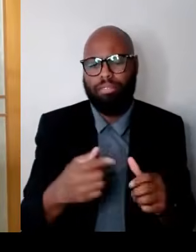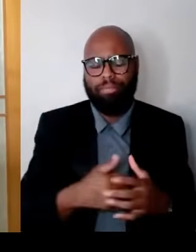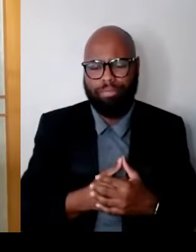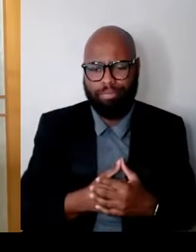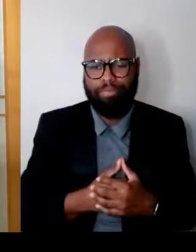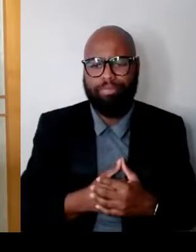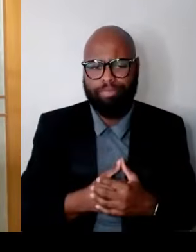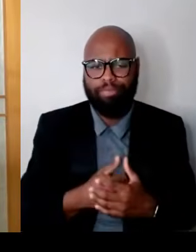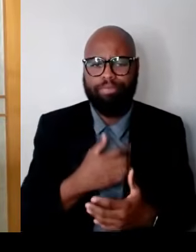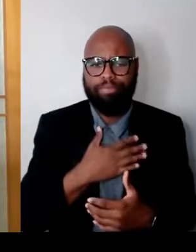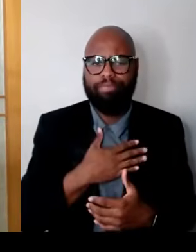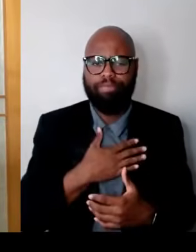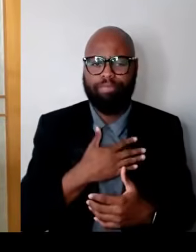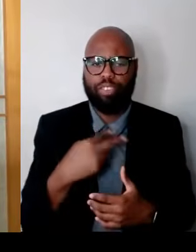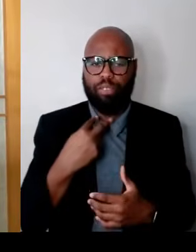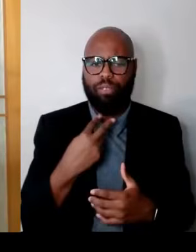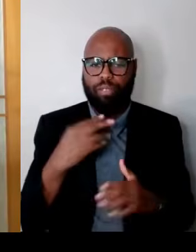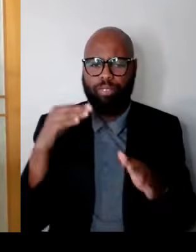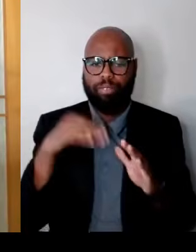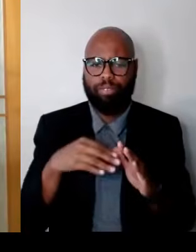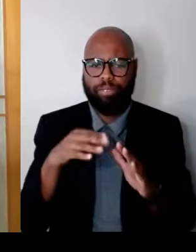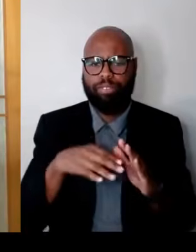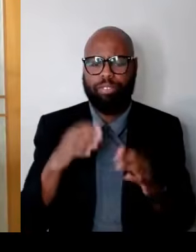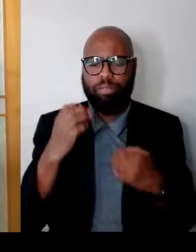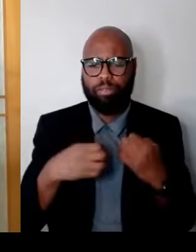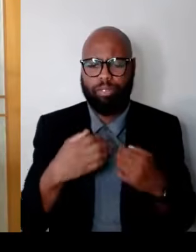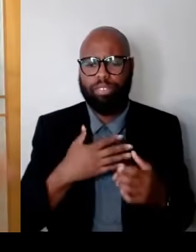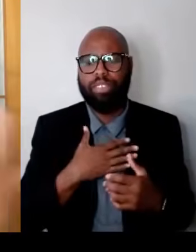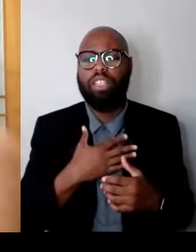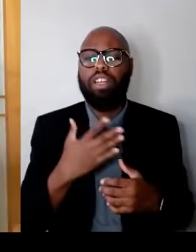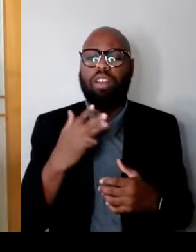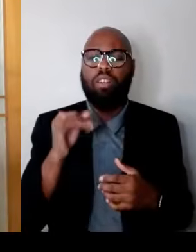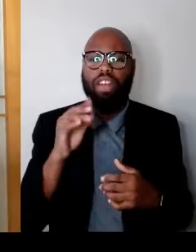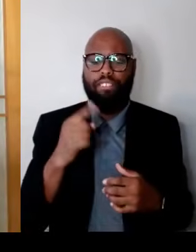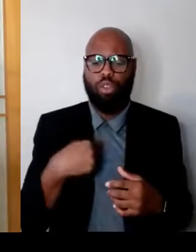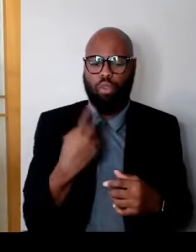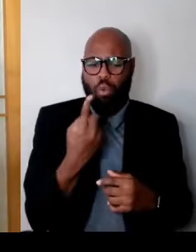It's just hard to imagine what if it's one of us being inside